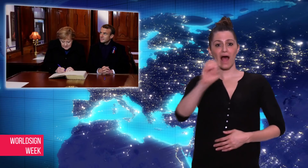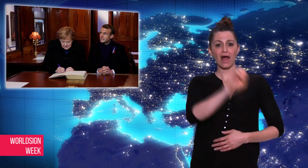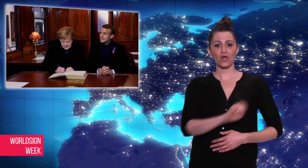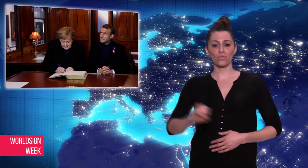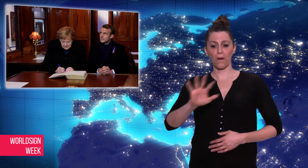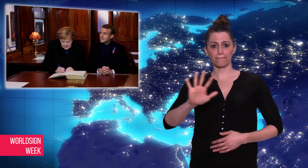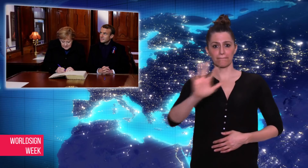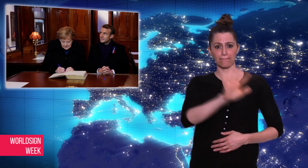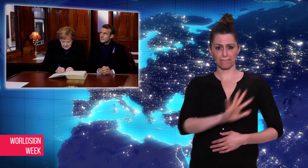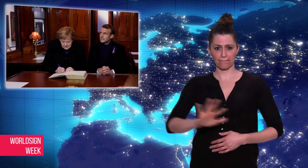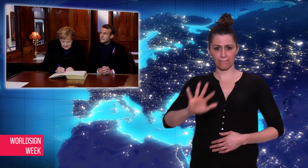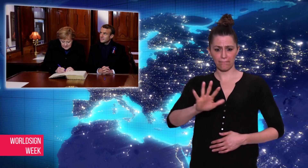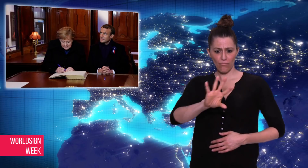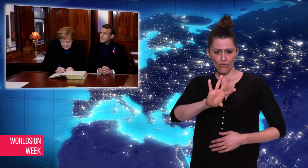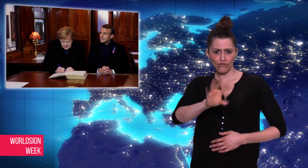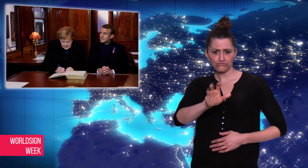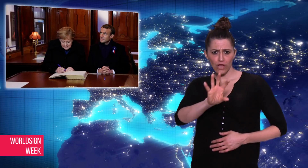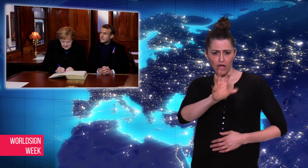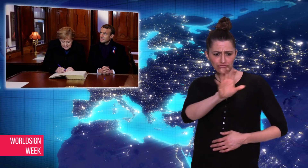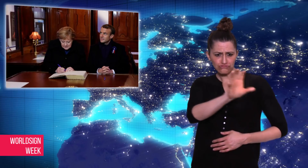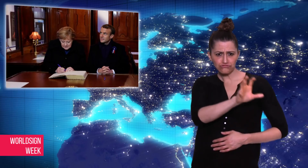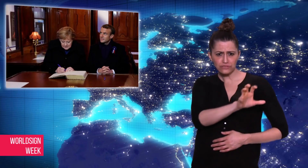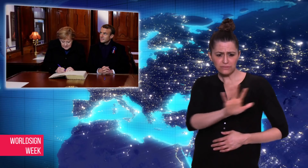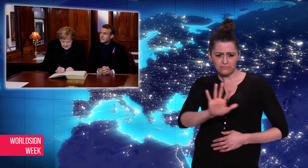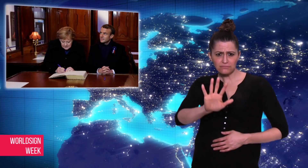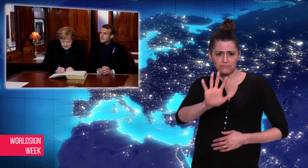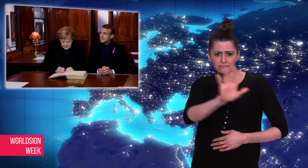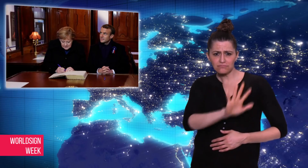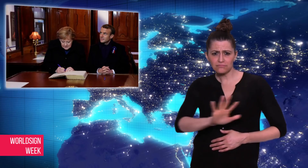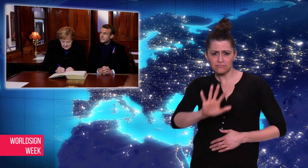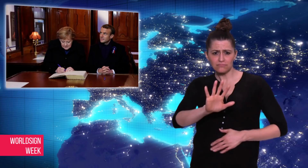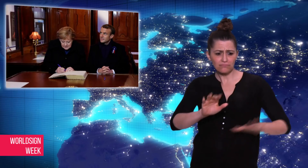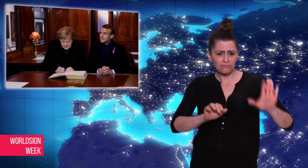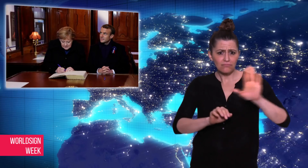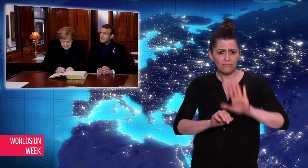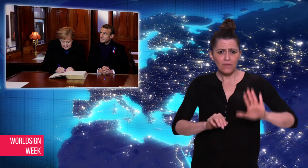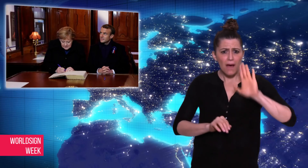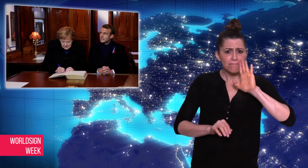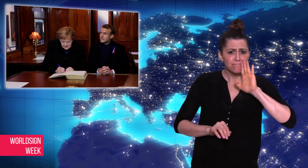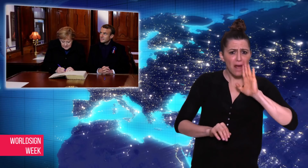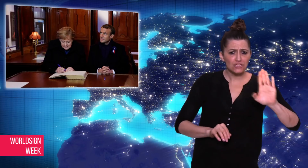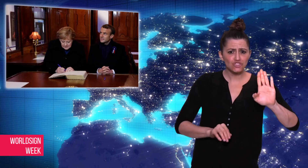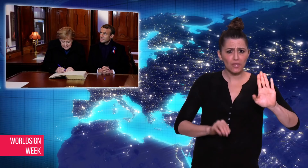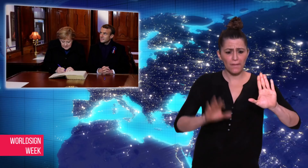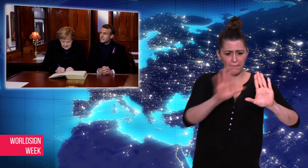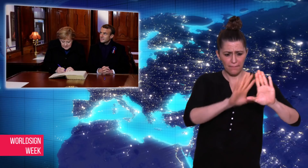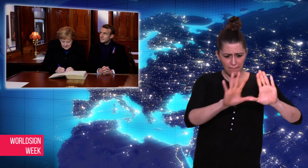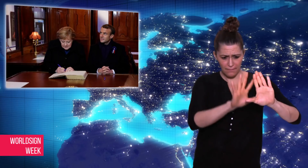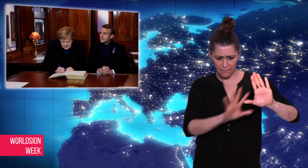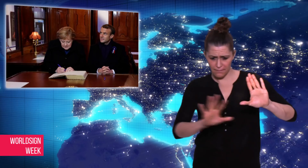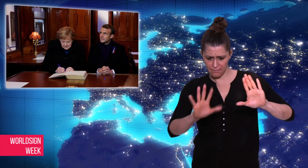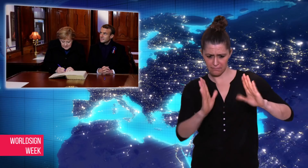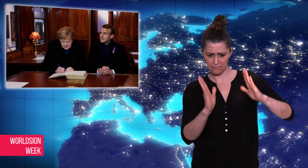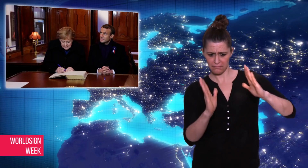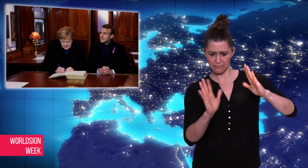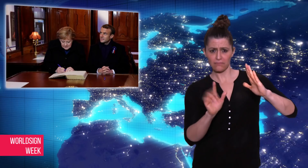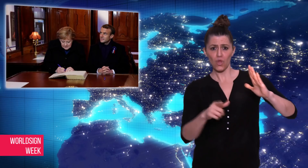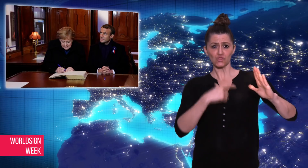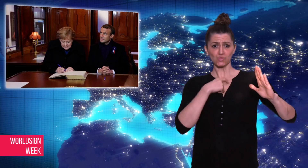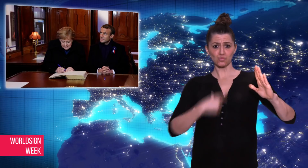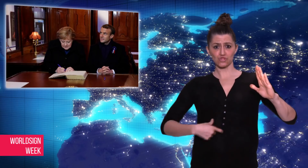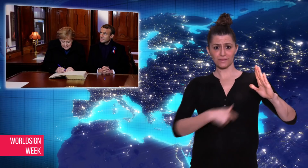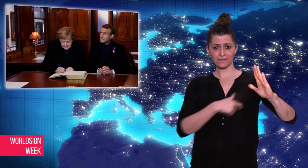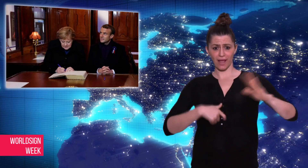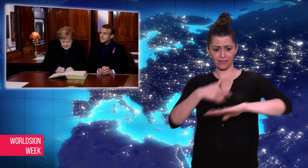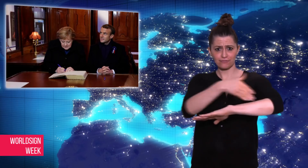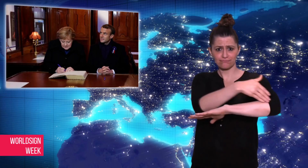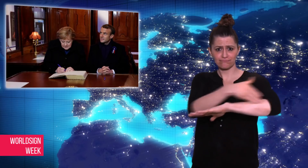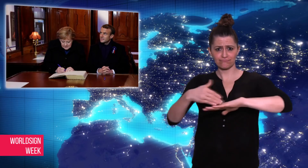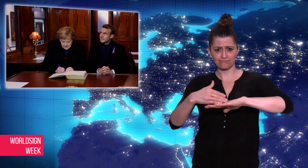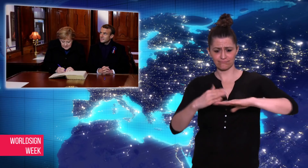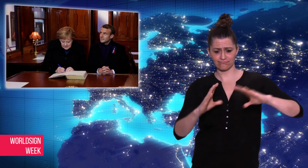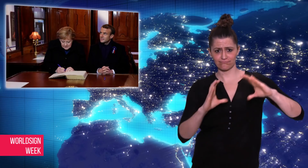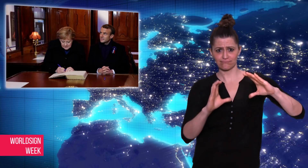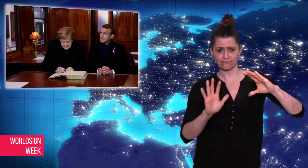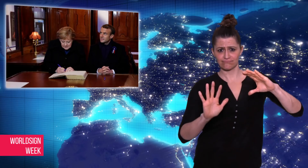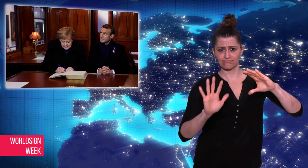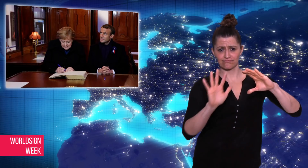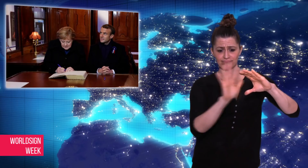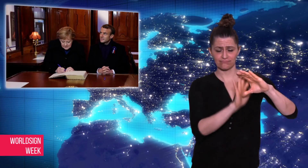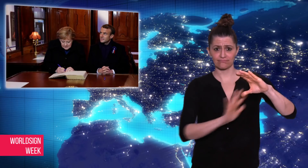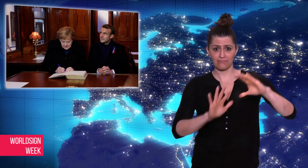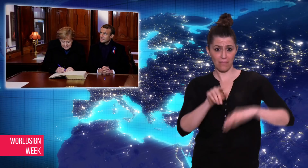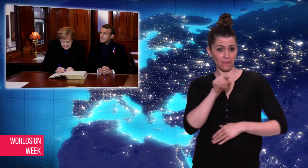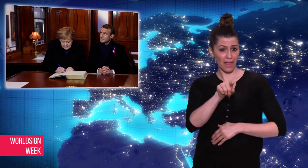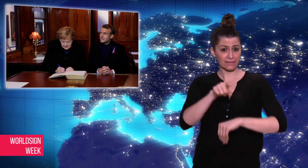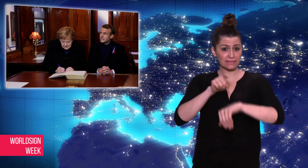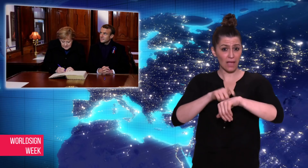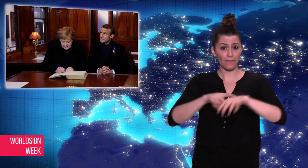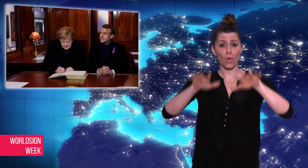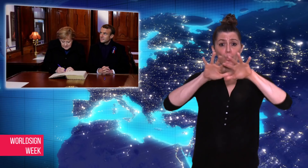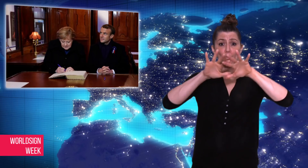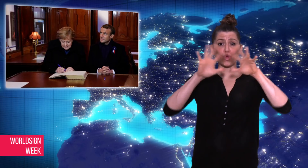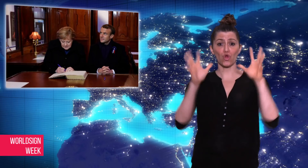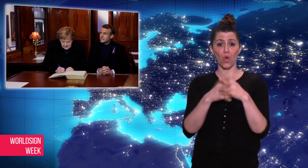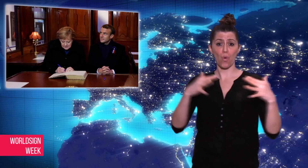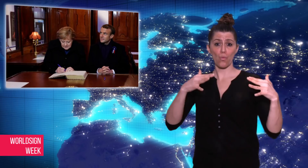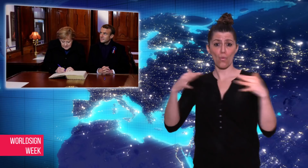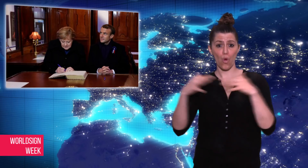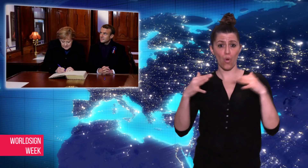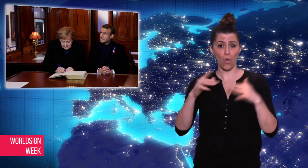Over ten million soldiers in countries from Belgium up to